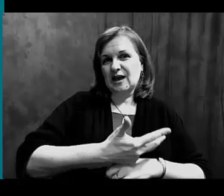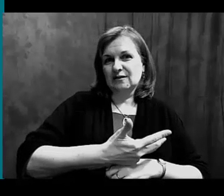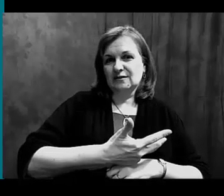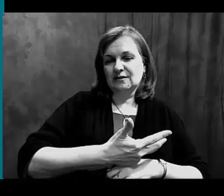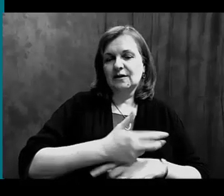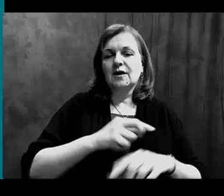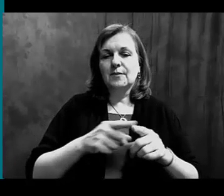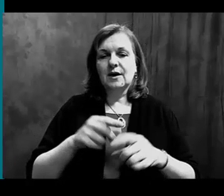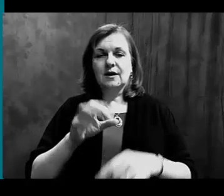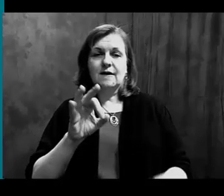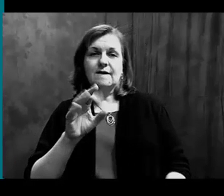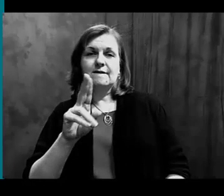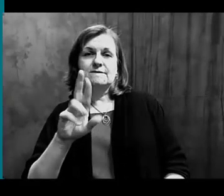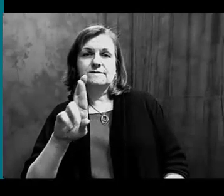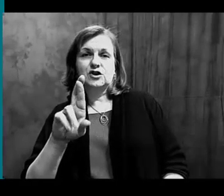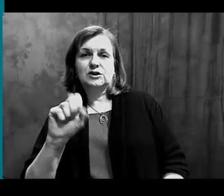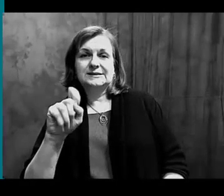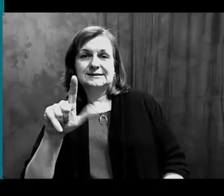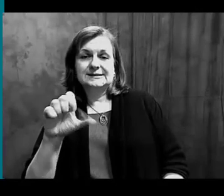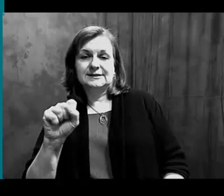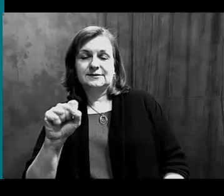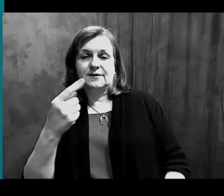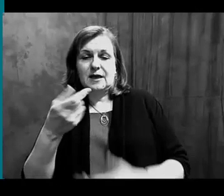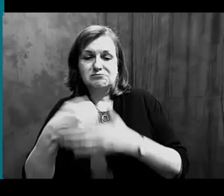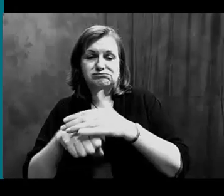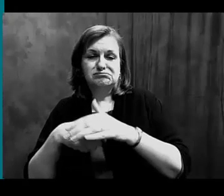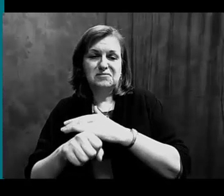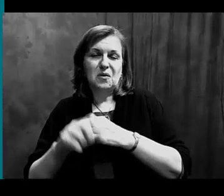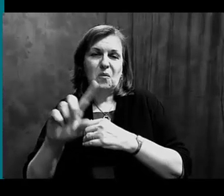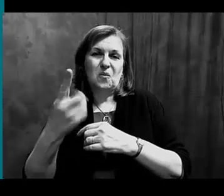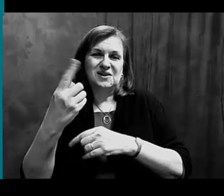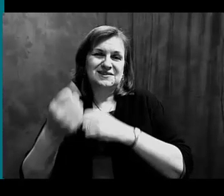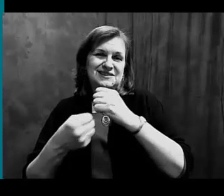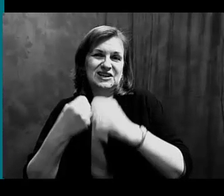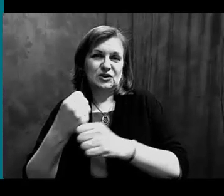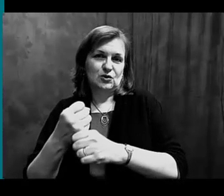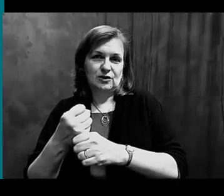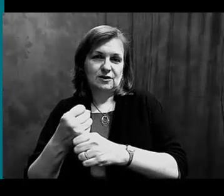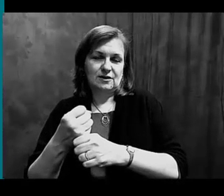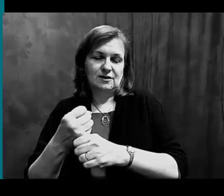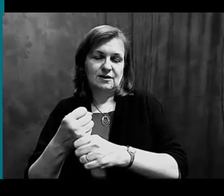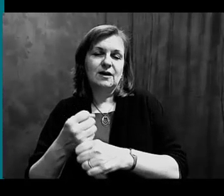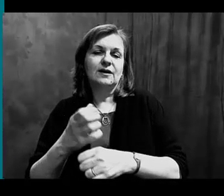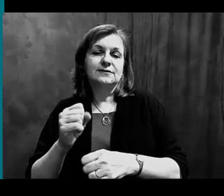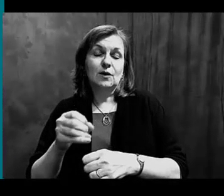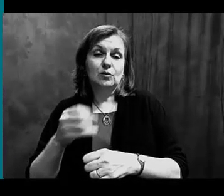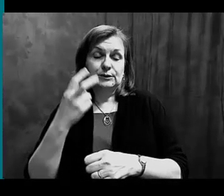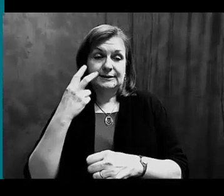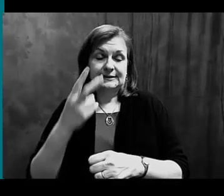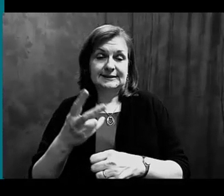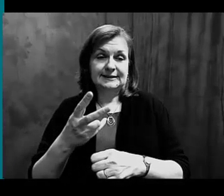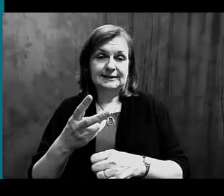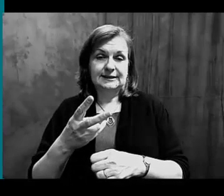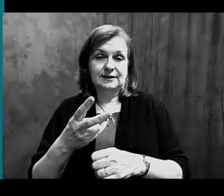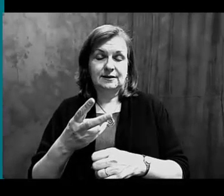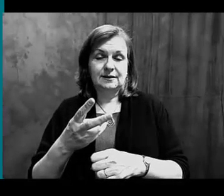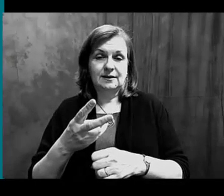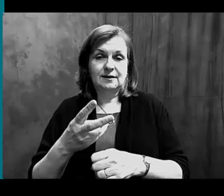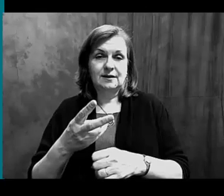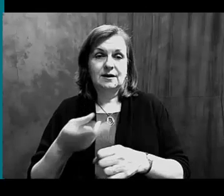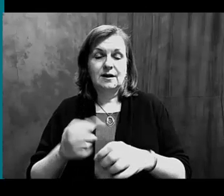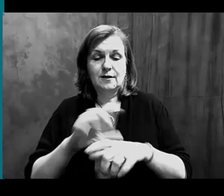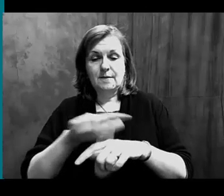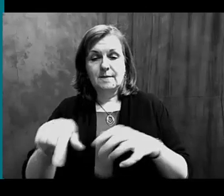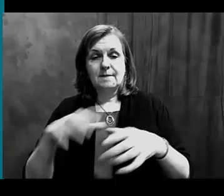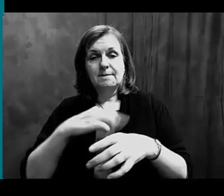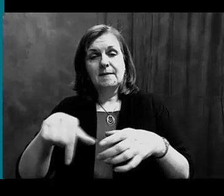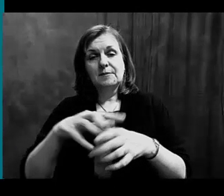when we look at fur seals were only looking at reproduction maybe once a year so to truly see increases like this in growth